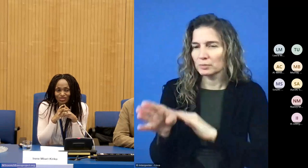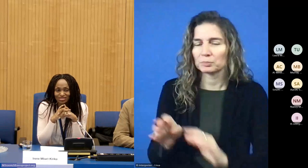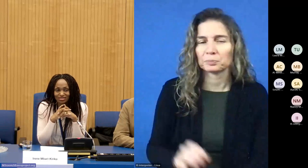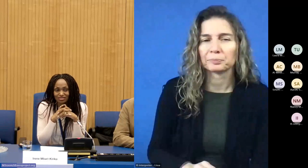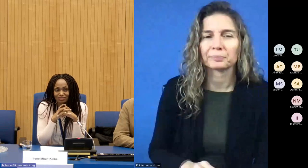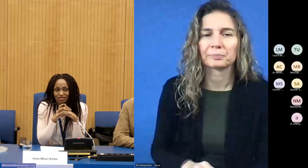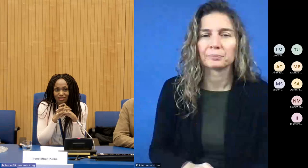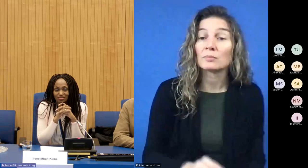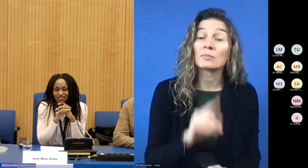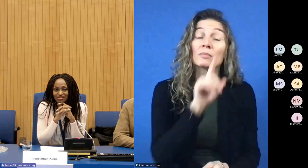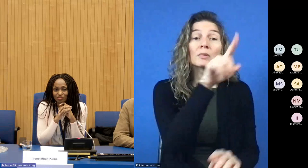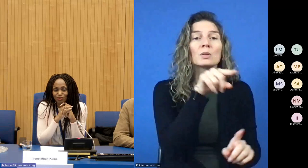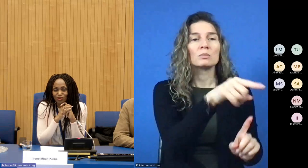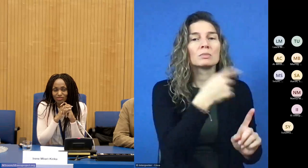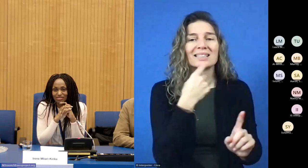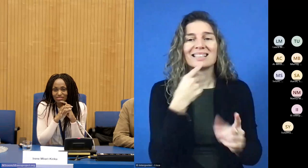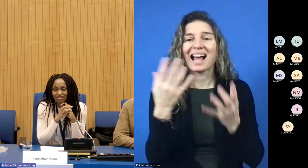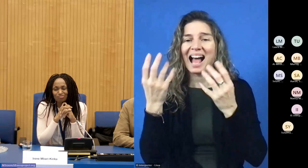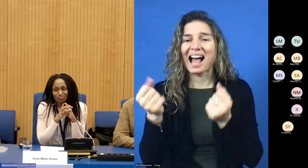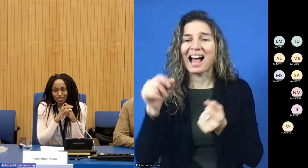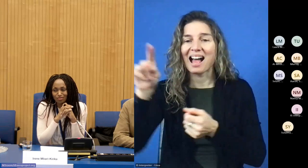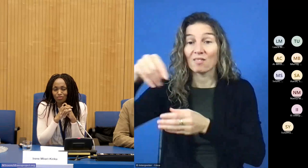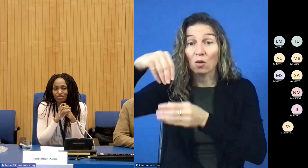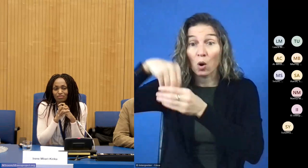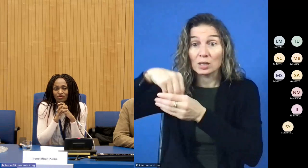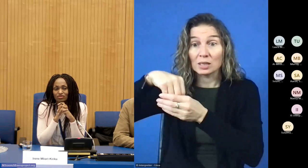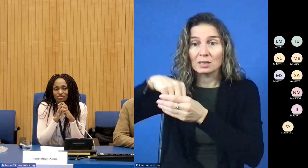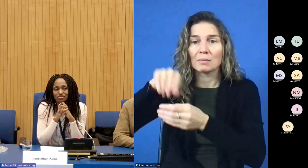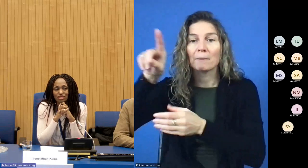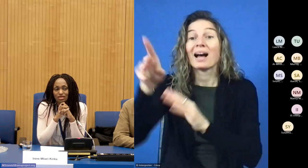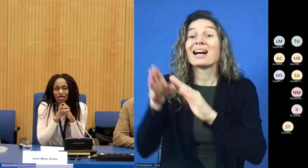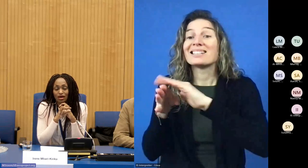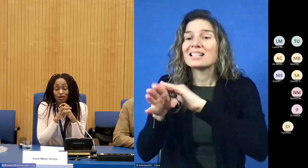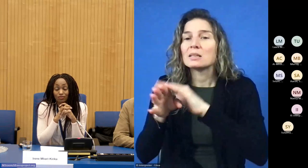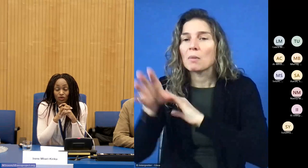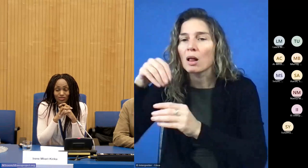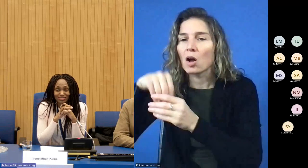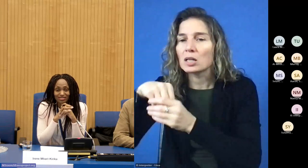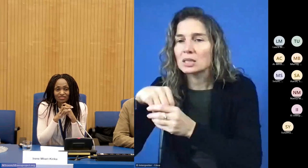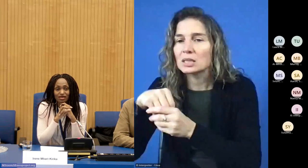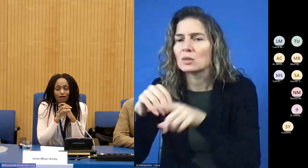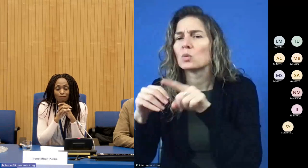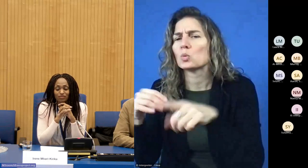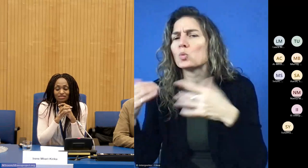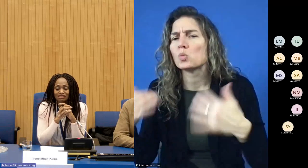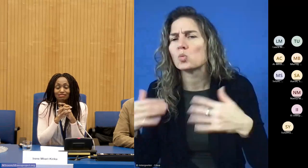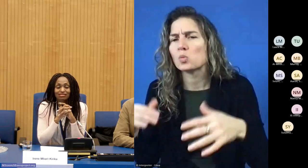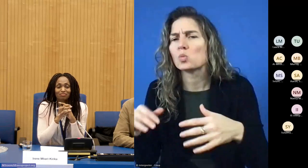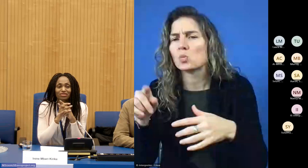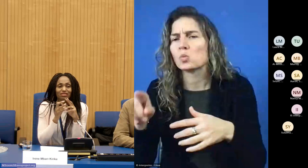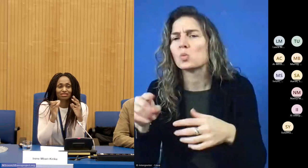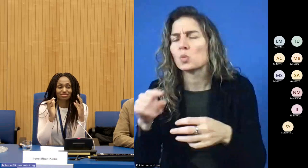content, accessible content. That is a big problem across the continent. It is still something that